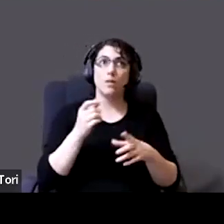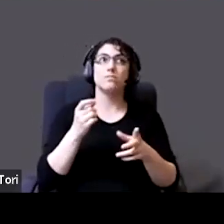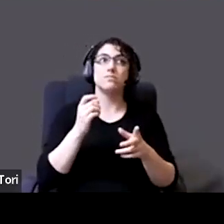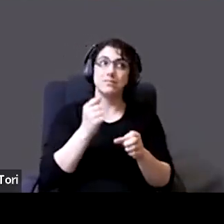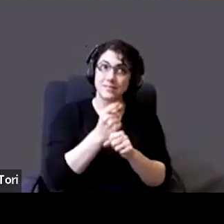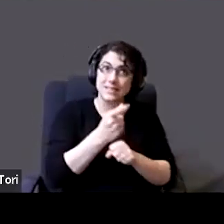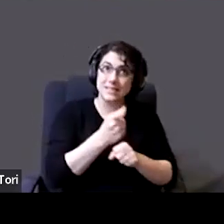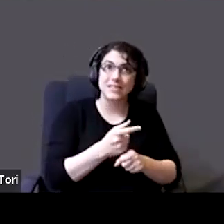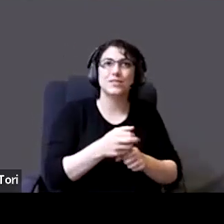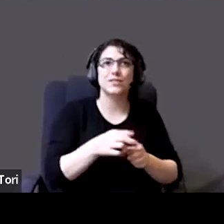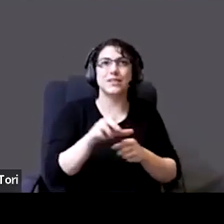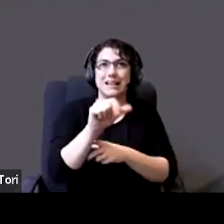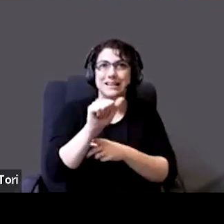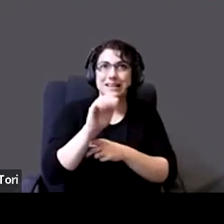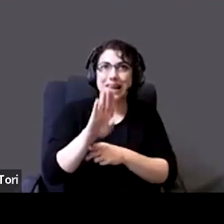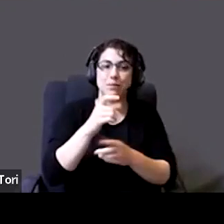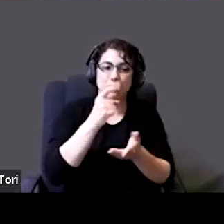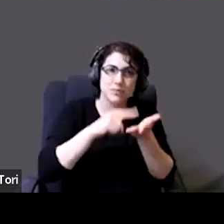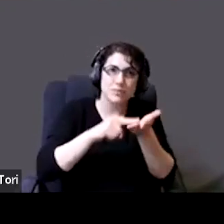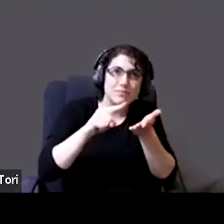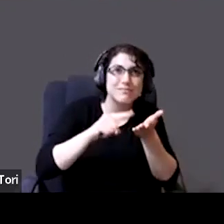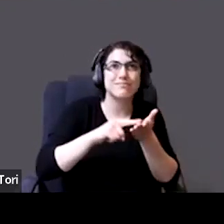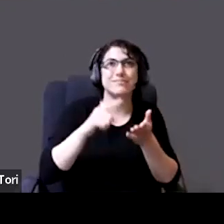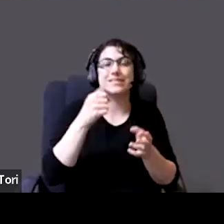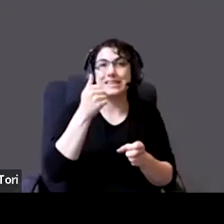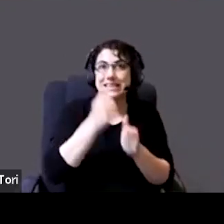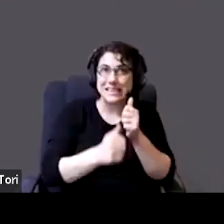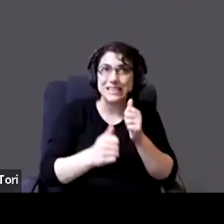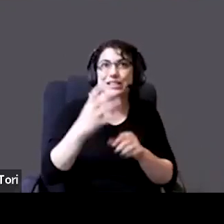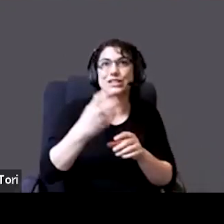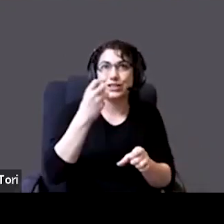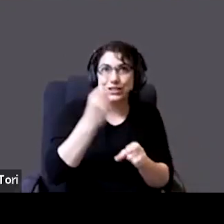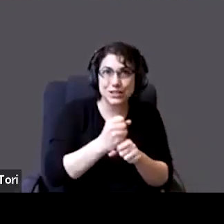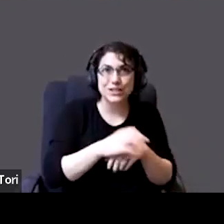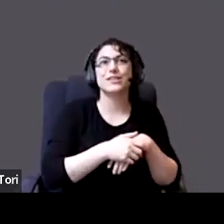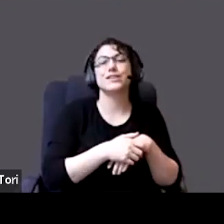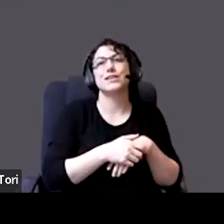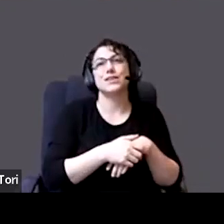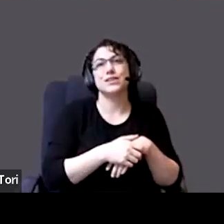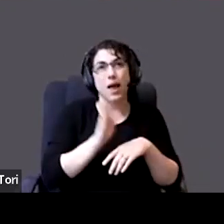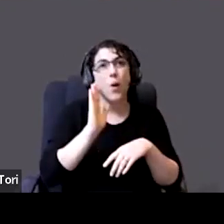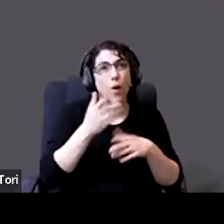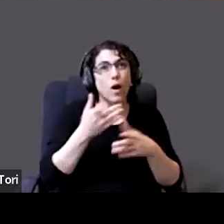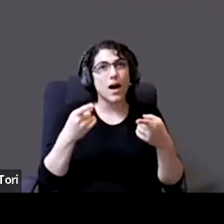That is going to happen. That's in the quality manual. That will happen. There will -- there are things in the quality manual